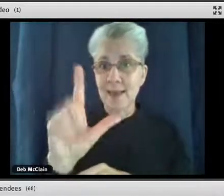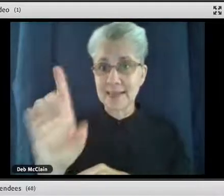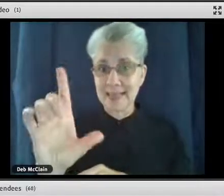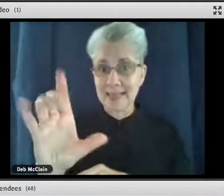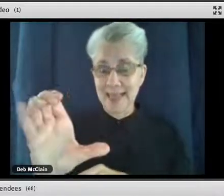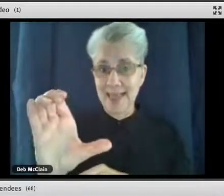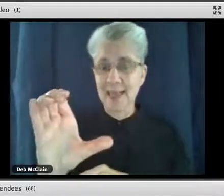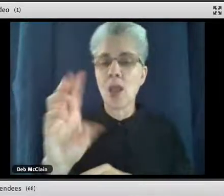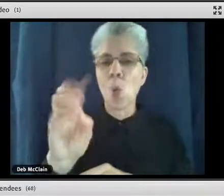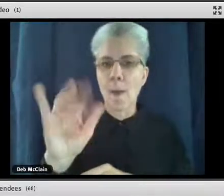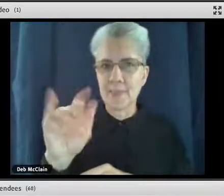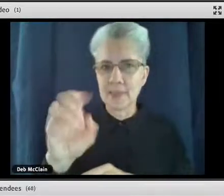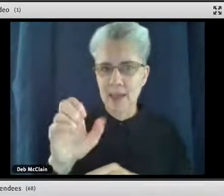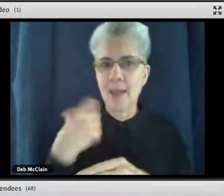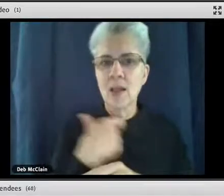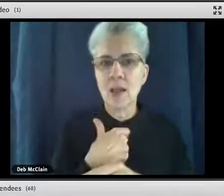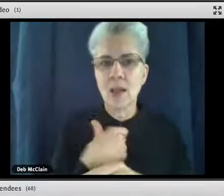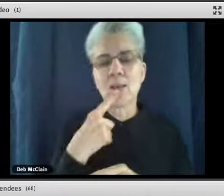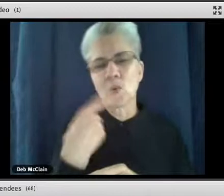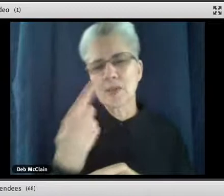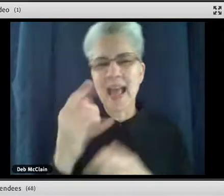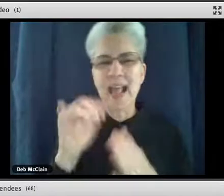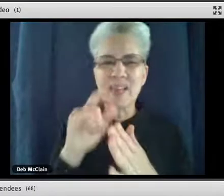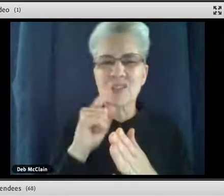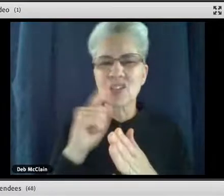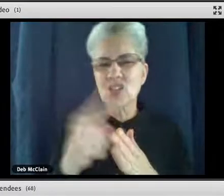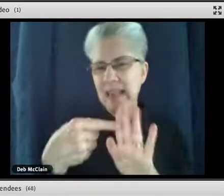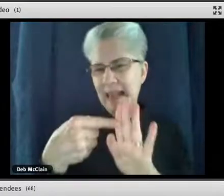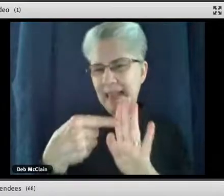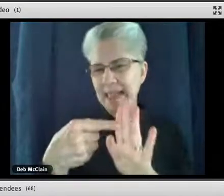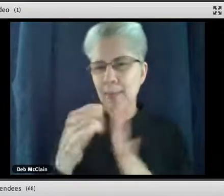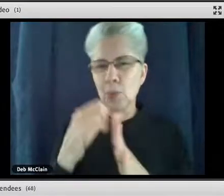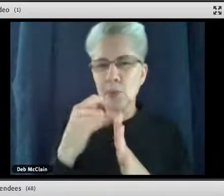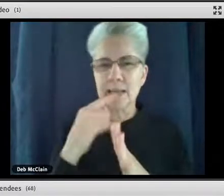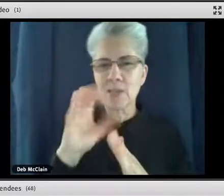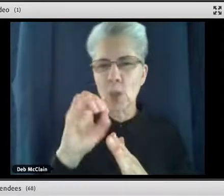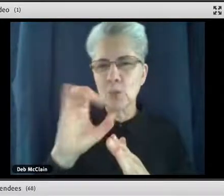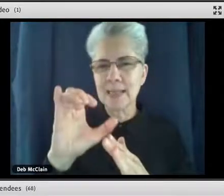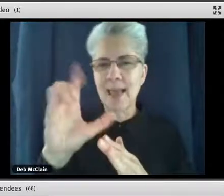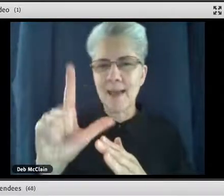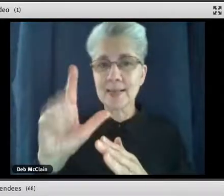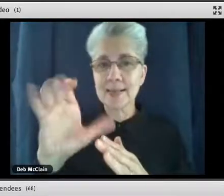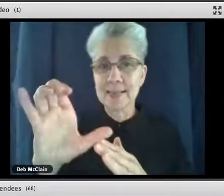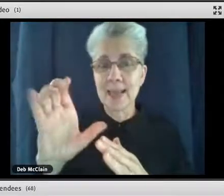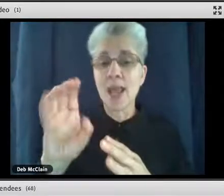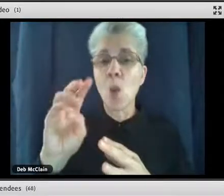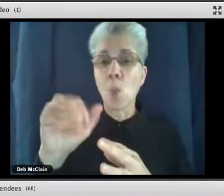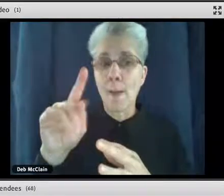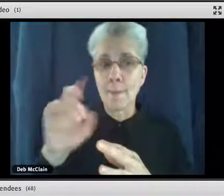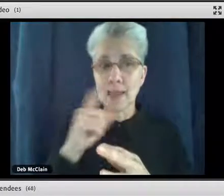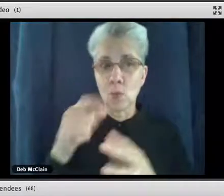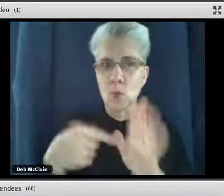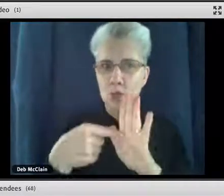if you're using the OCLC website, it'll say -- This is just an example of the OCLC website,